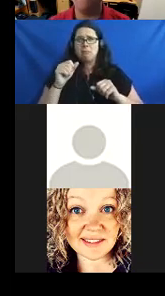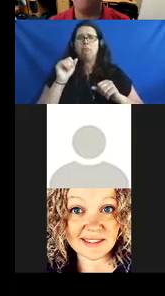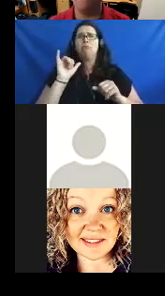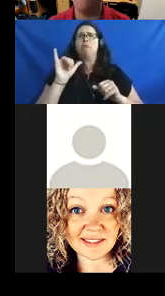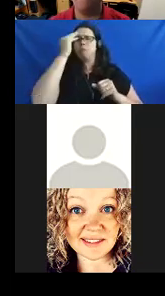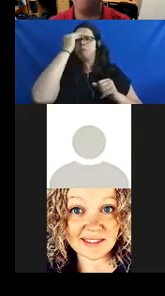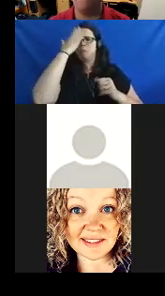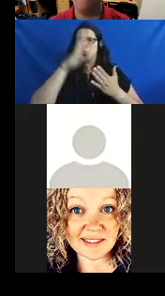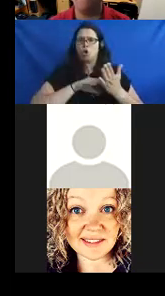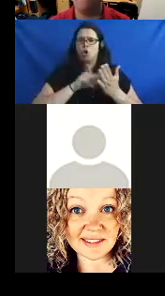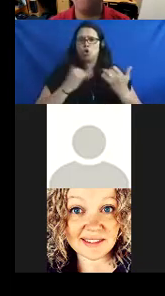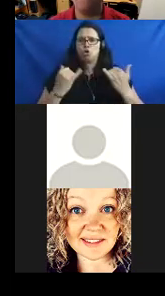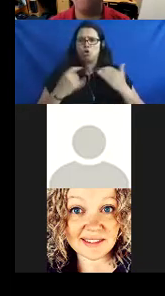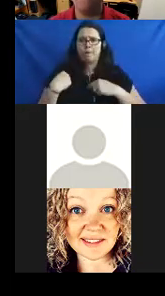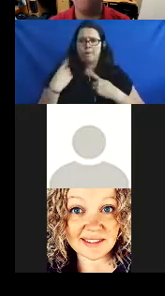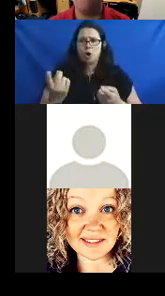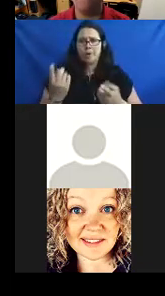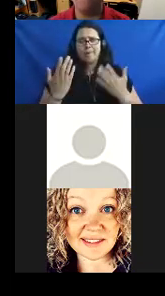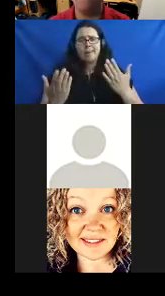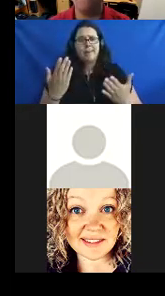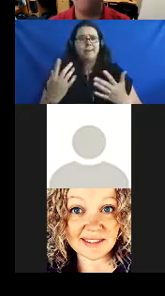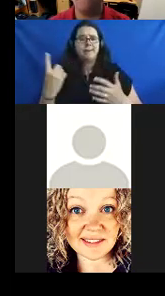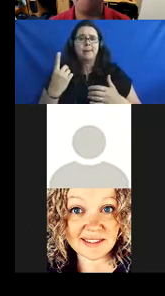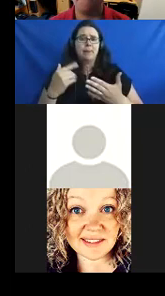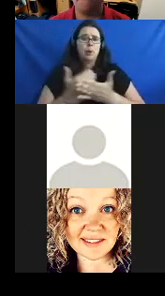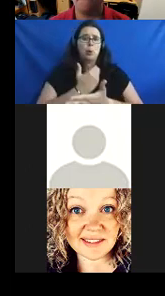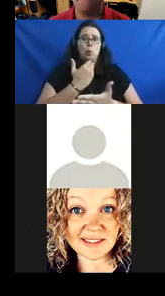LEARNED TODAY, MAYBE SOMETHING NEW THAT YOU LEARNED OR A